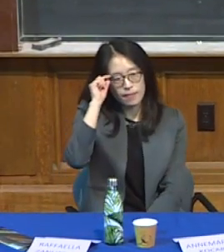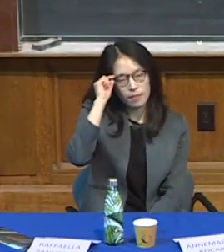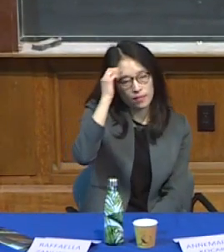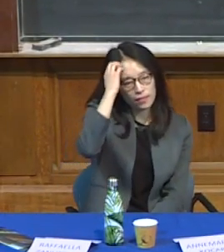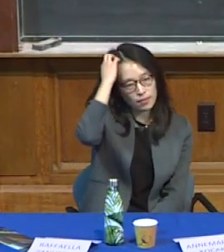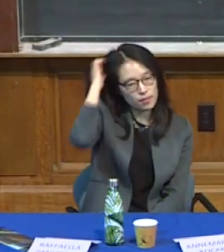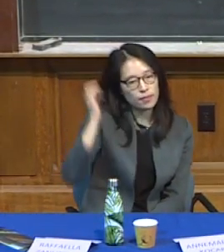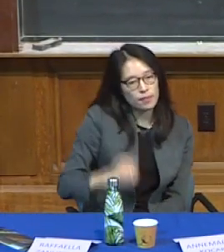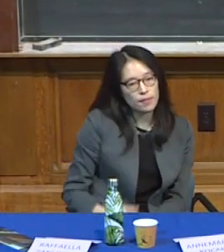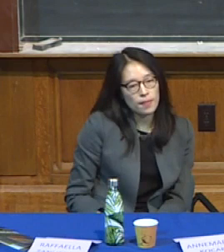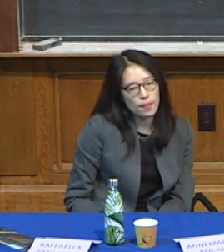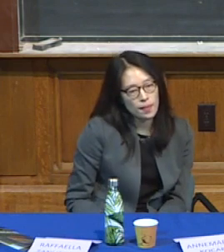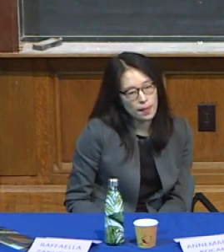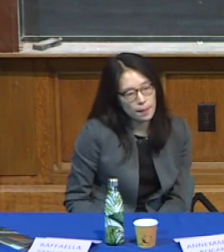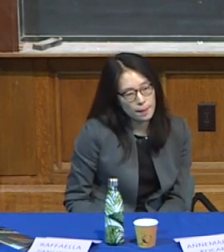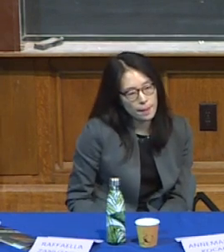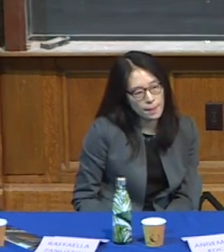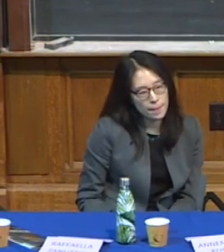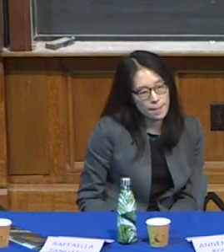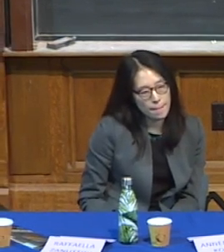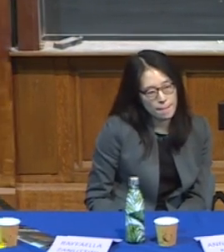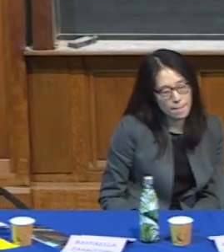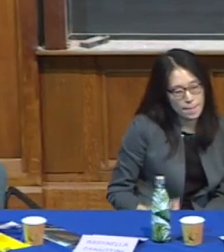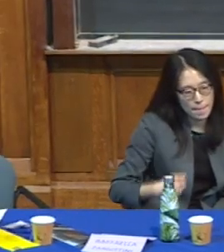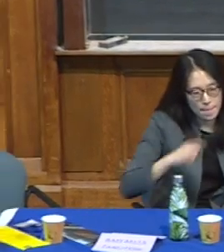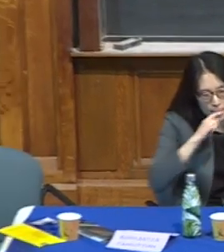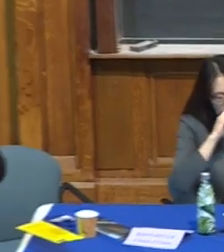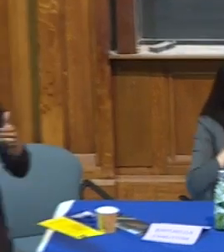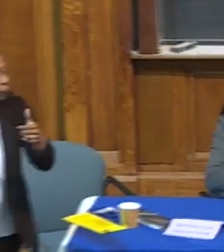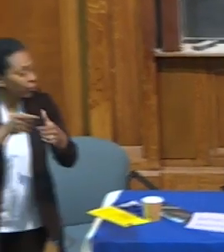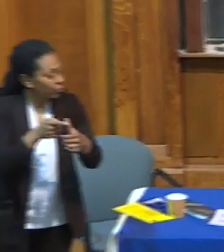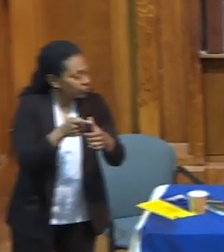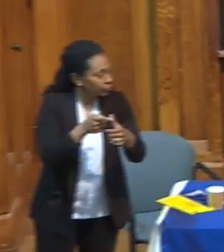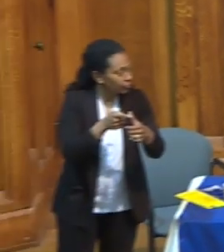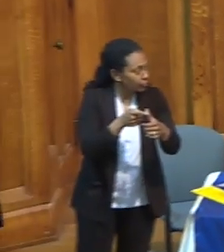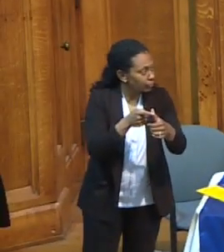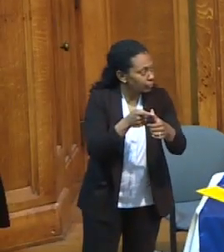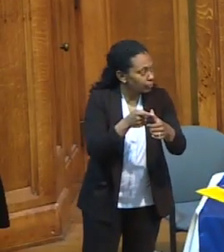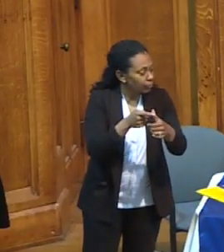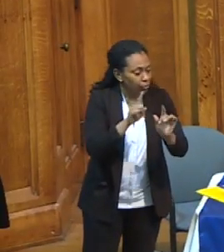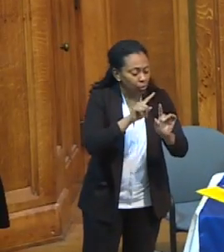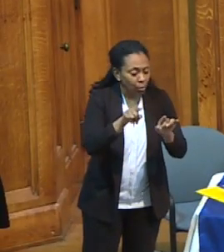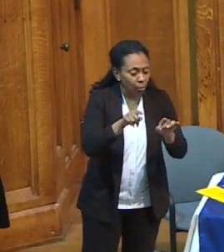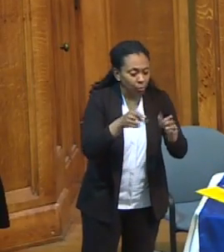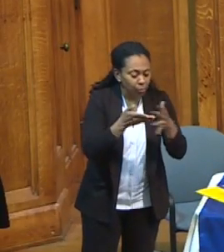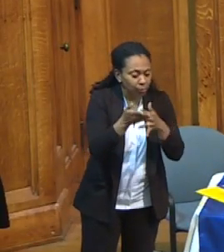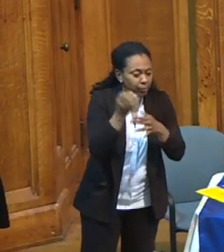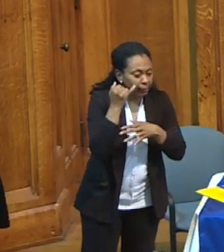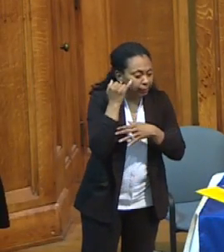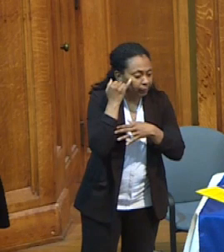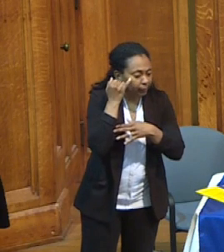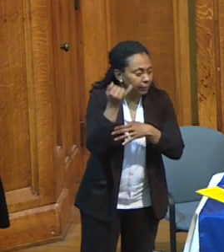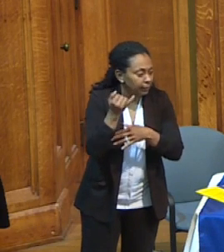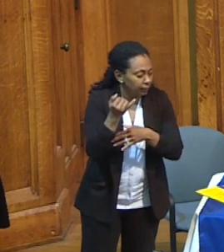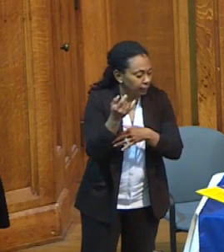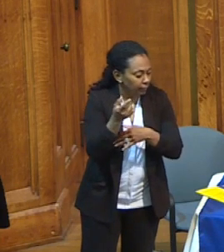in teaching kids that he would first go through the notion of a sentence.